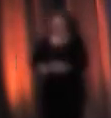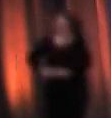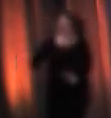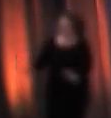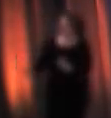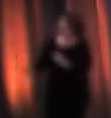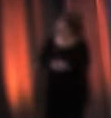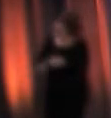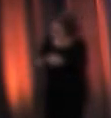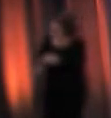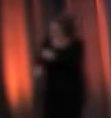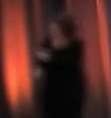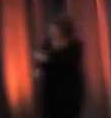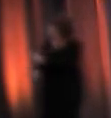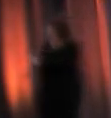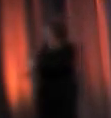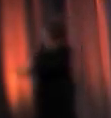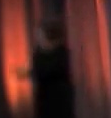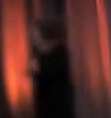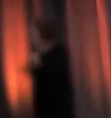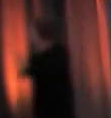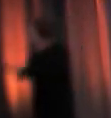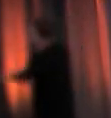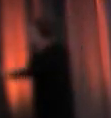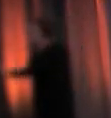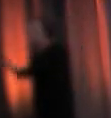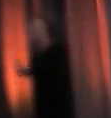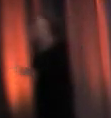least growing and if not pervasive then at least present.